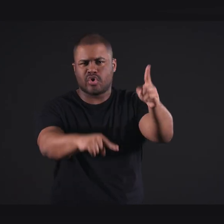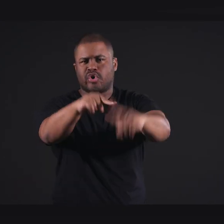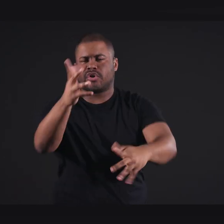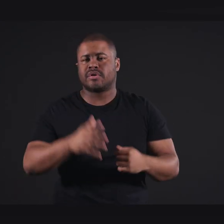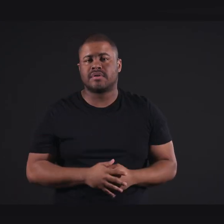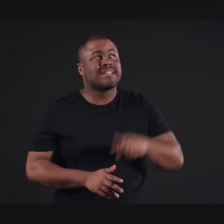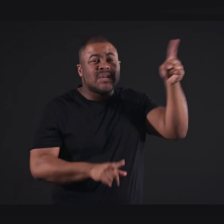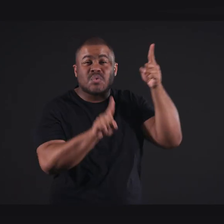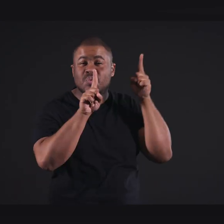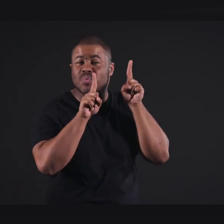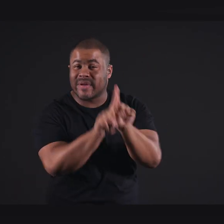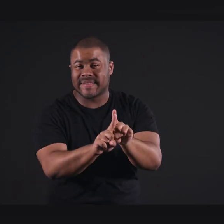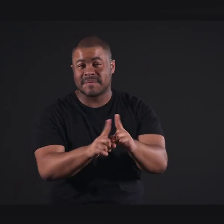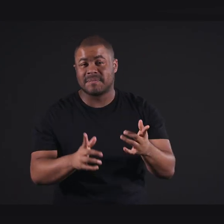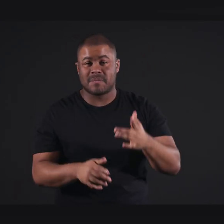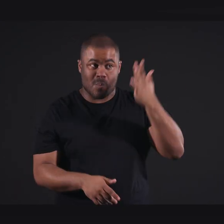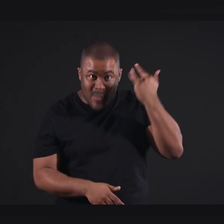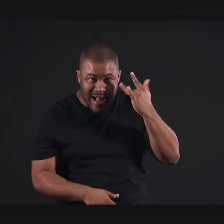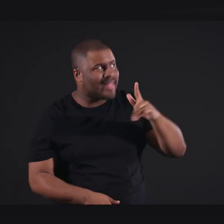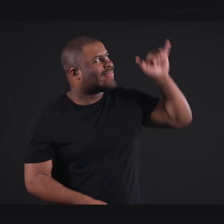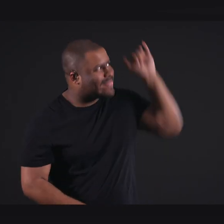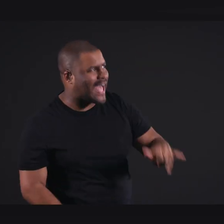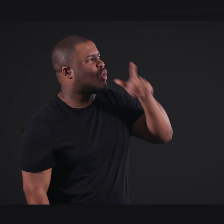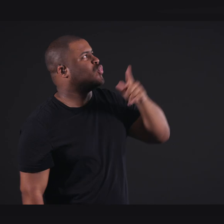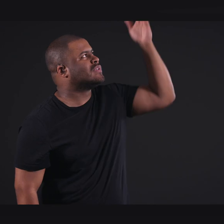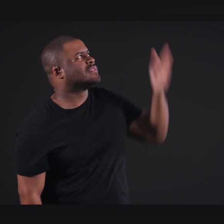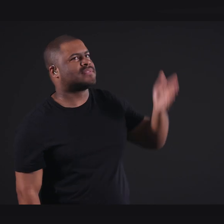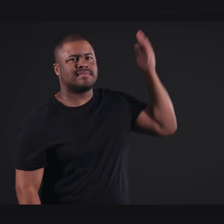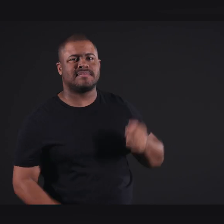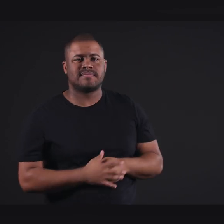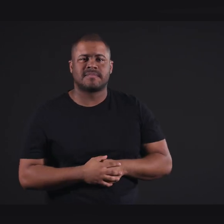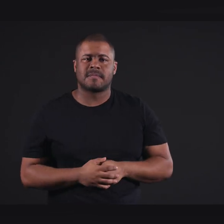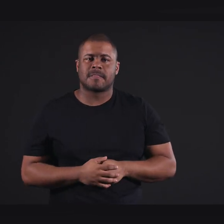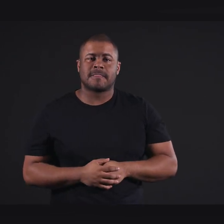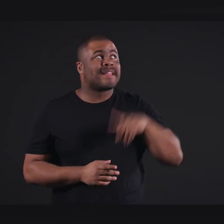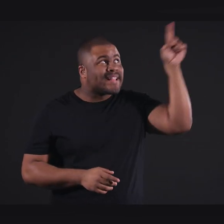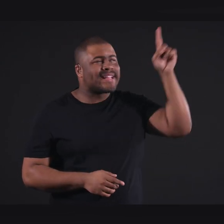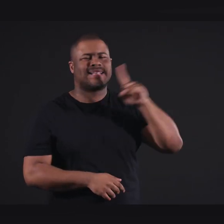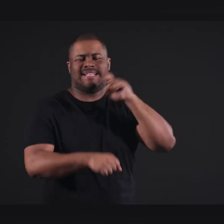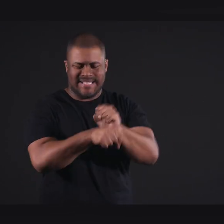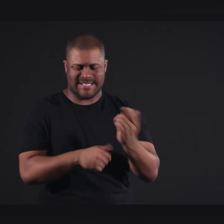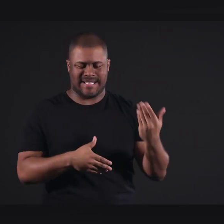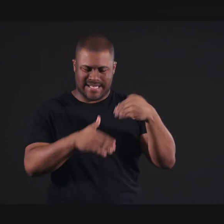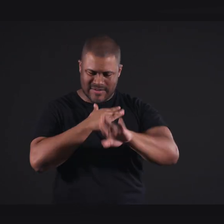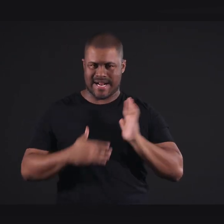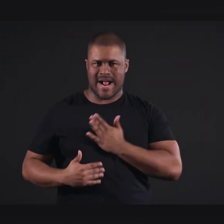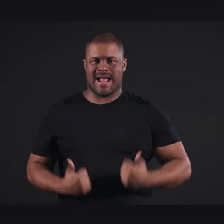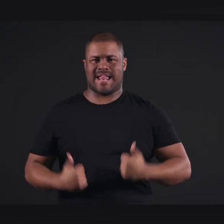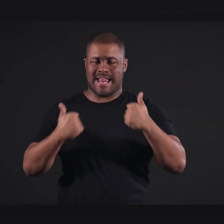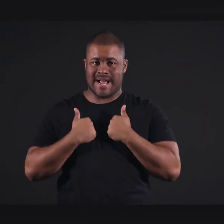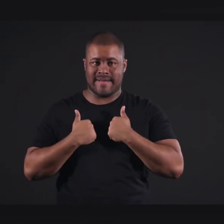I Am was with them because that’s who God is, a God who enters into our story